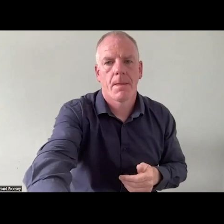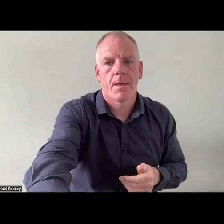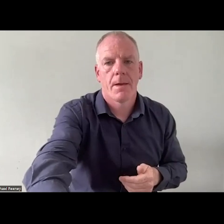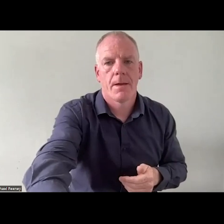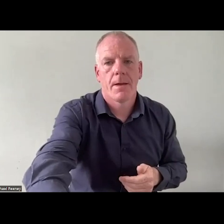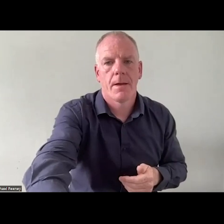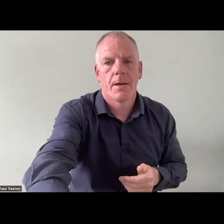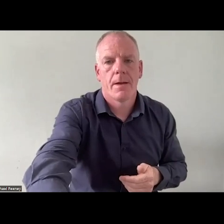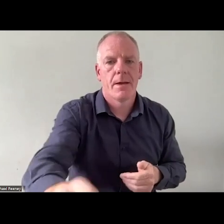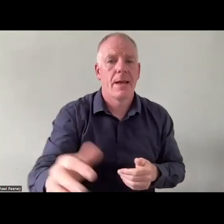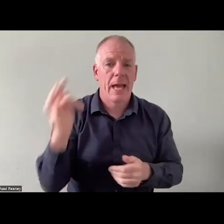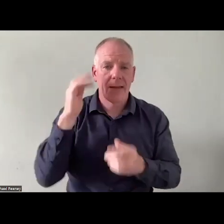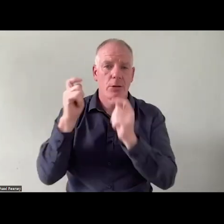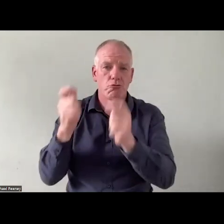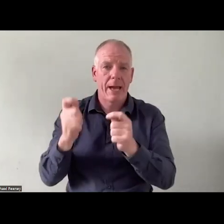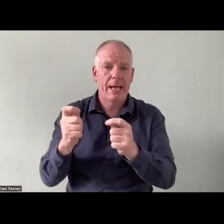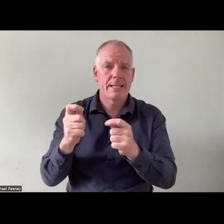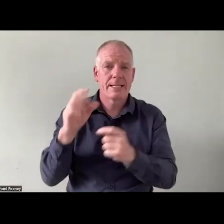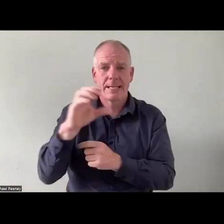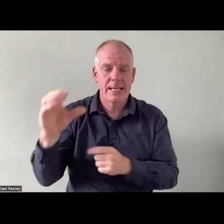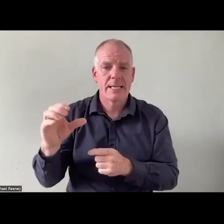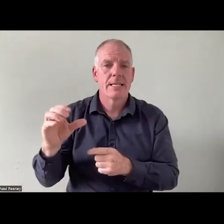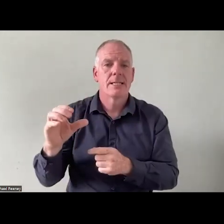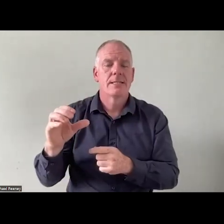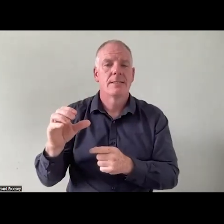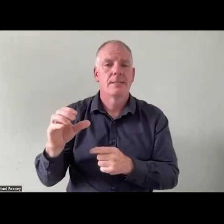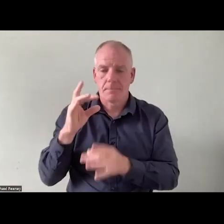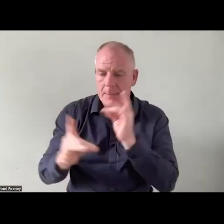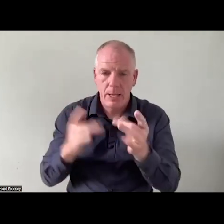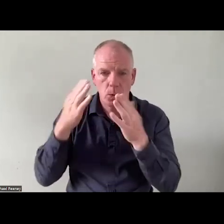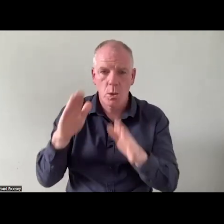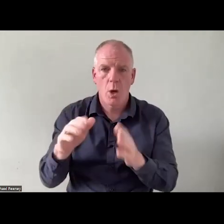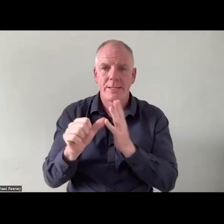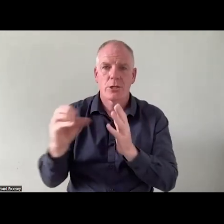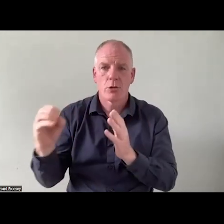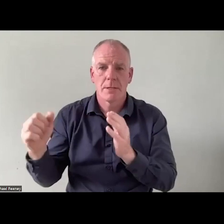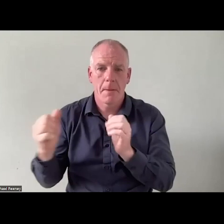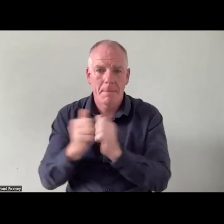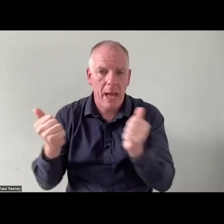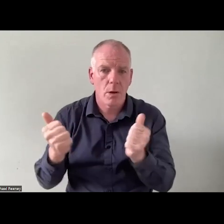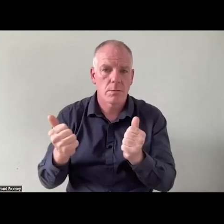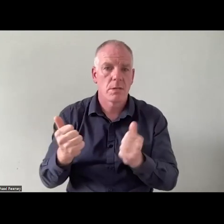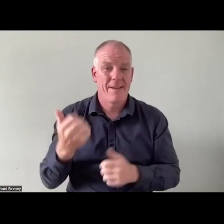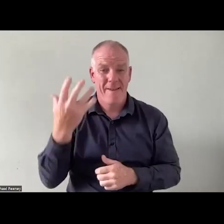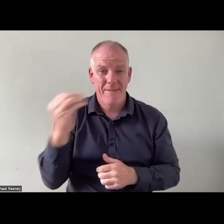and you're charging £600 to make a show, and you're say doing, I don't know, 50 shows a year,